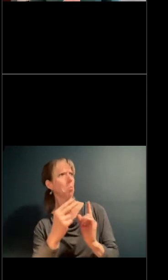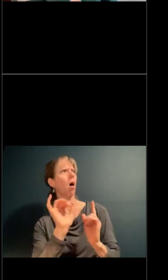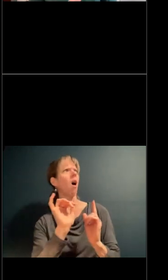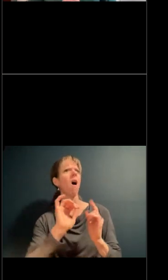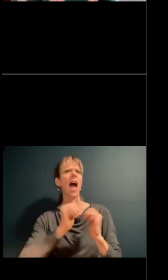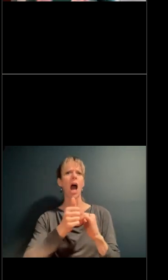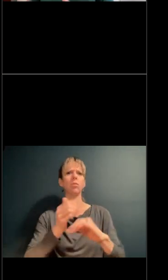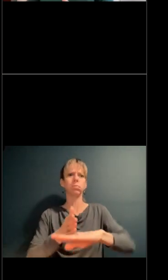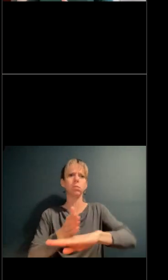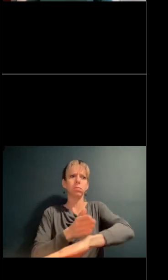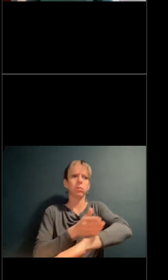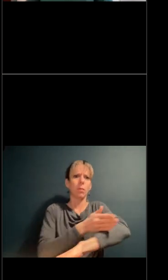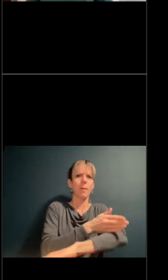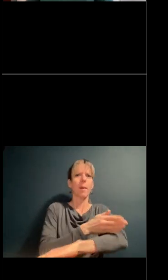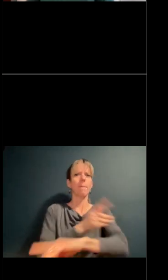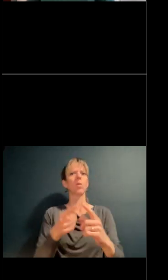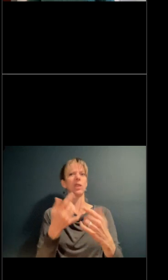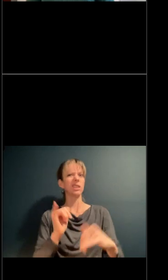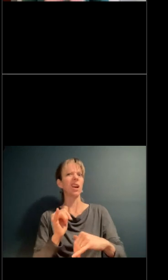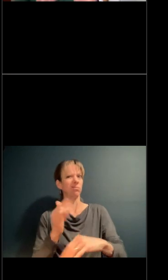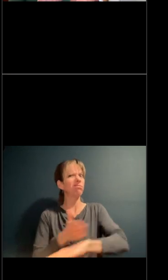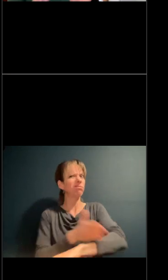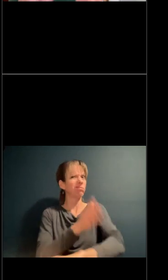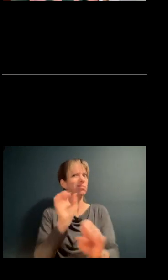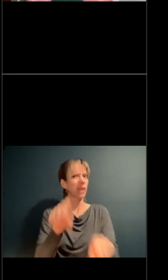and still need to make. Bear with me as I give